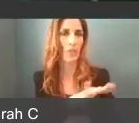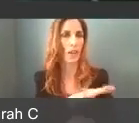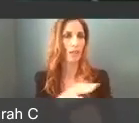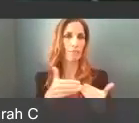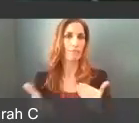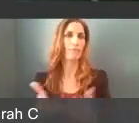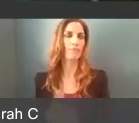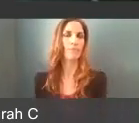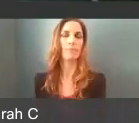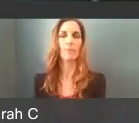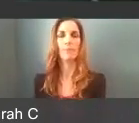[Reporter] Thank you.